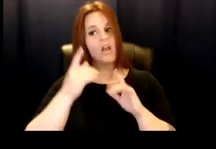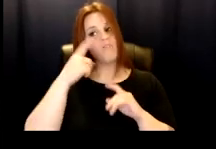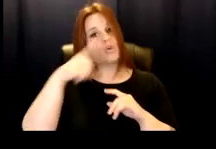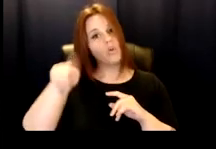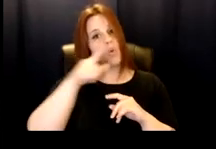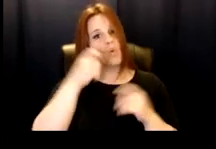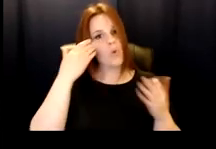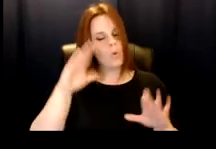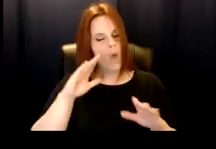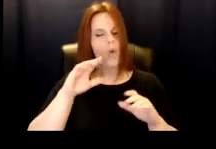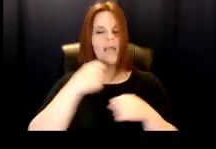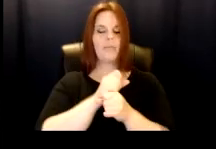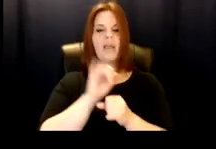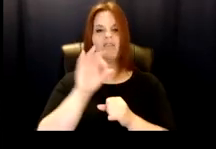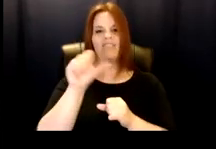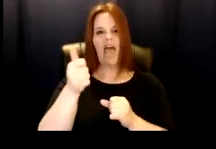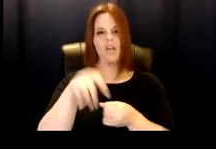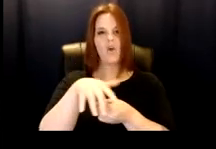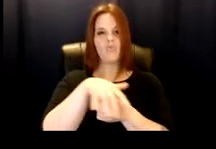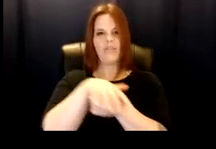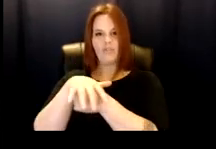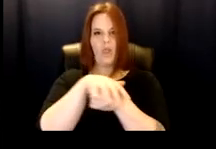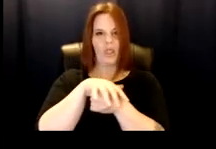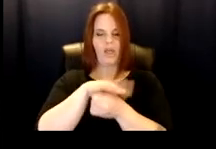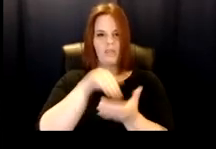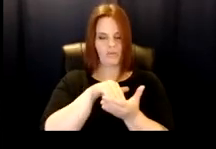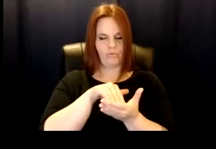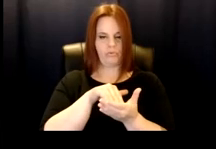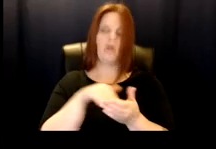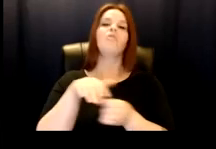regional centers and the regional centers provide information and guidance about the